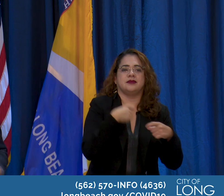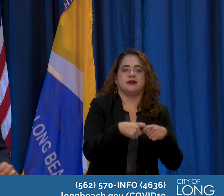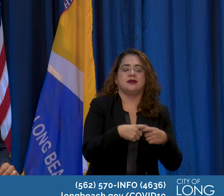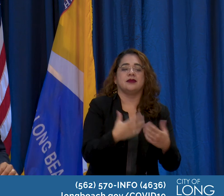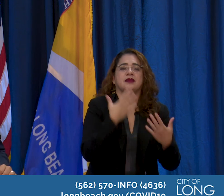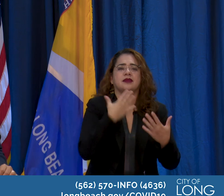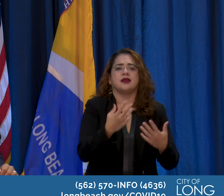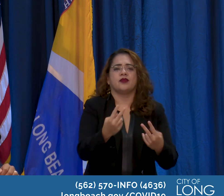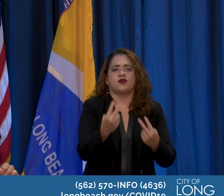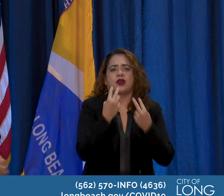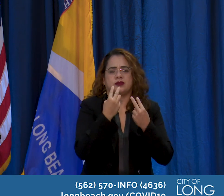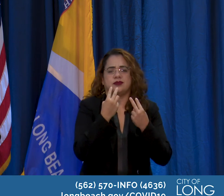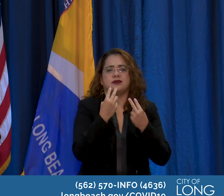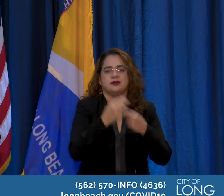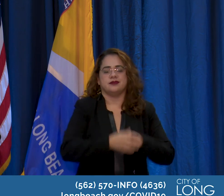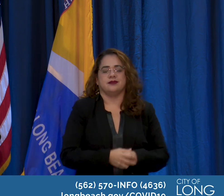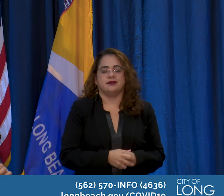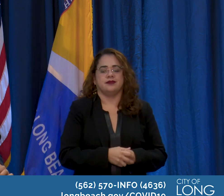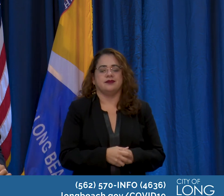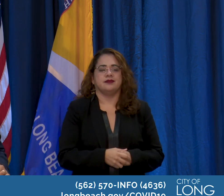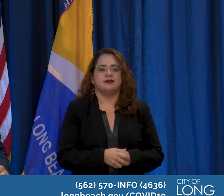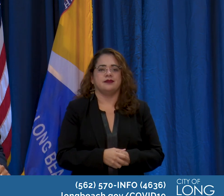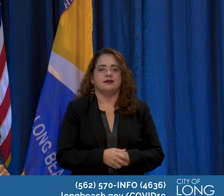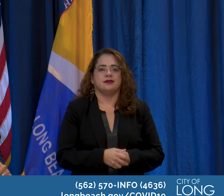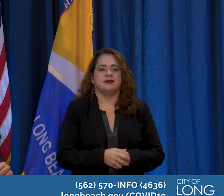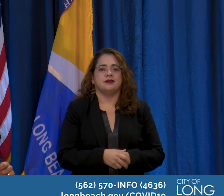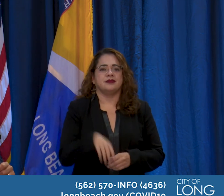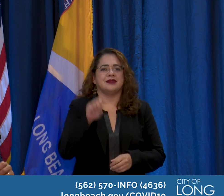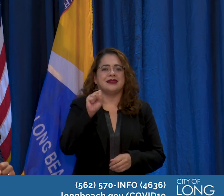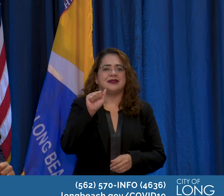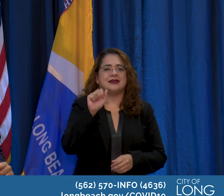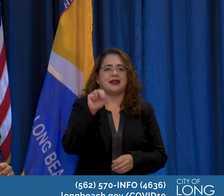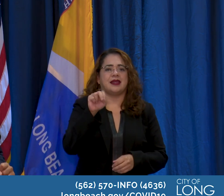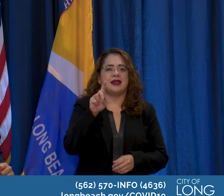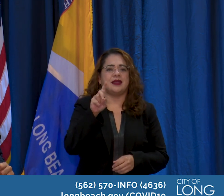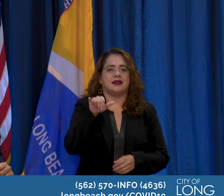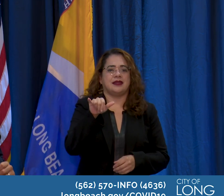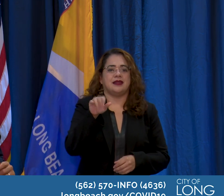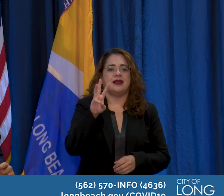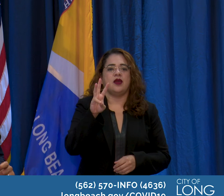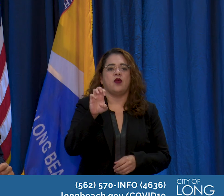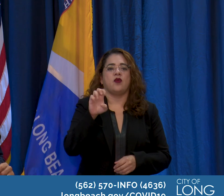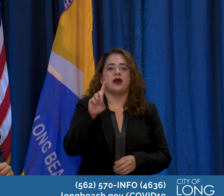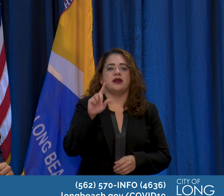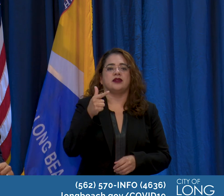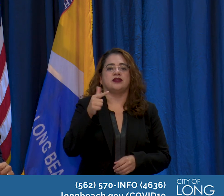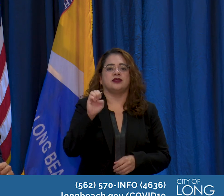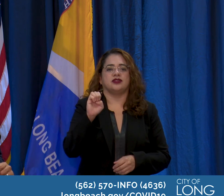all for watching. We're going to be joined by Sandy Wedgeworth today from our Public Health Emergency program.